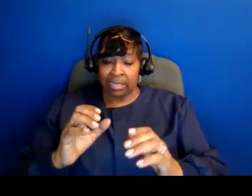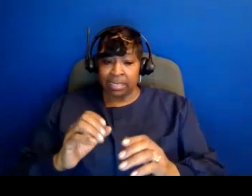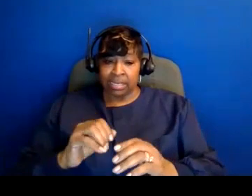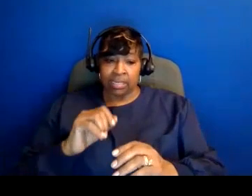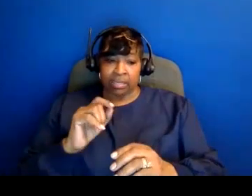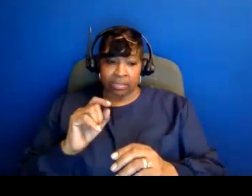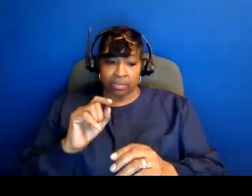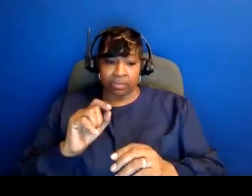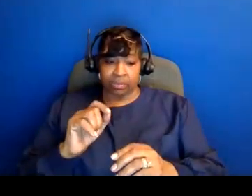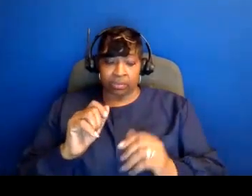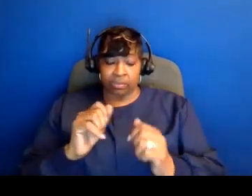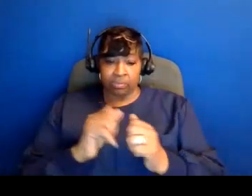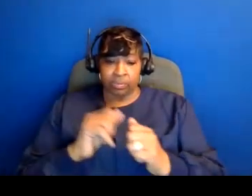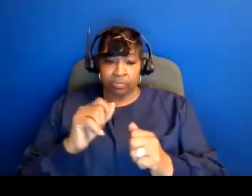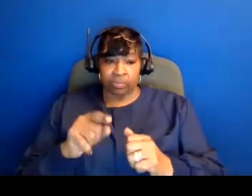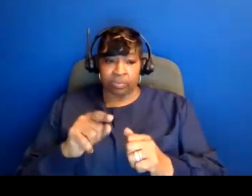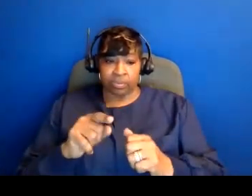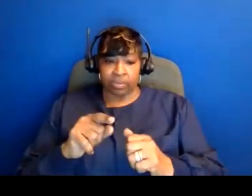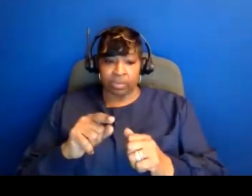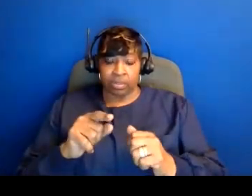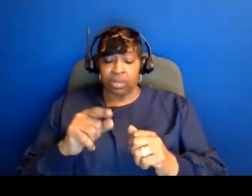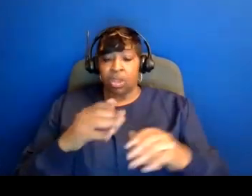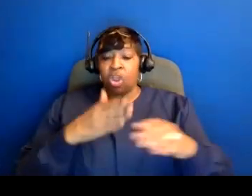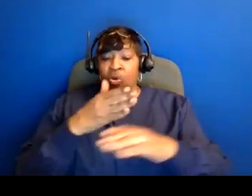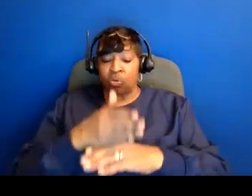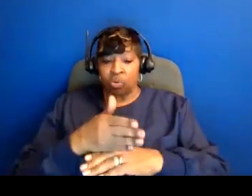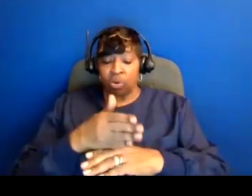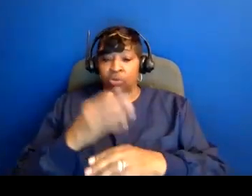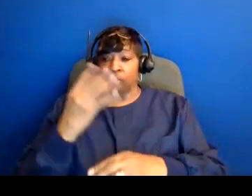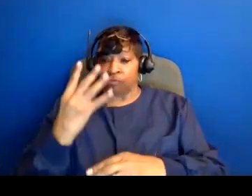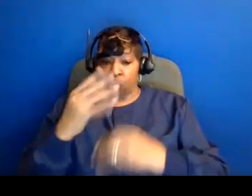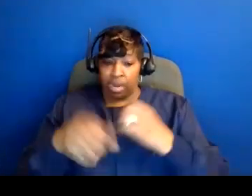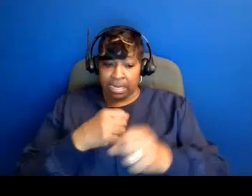lauravanpuymbrouck: or maybe the physicians just are really in touch with their beliefs and their attitudes.